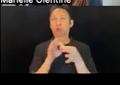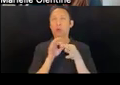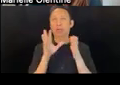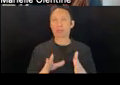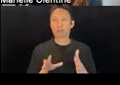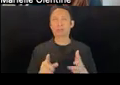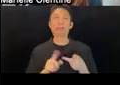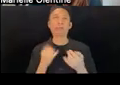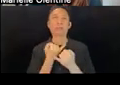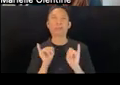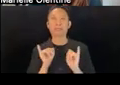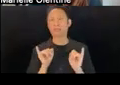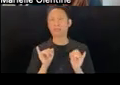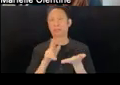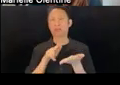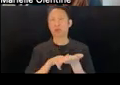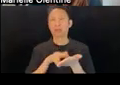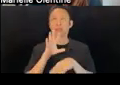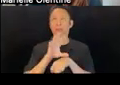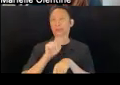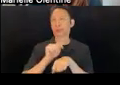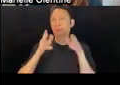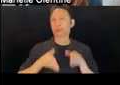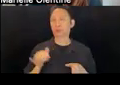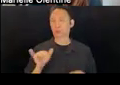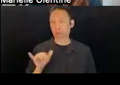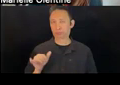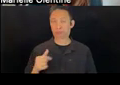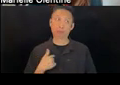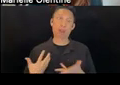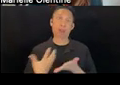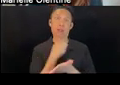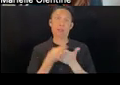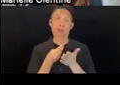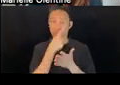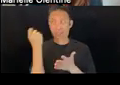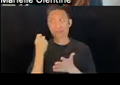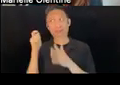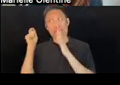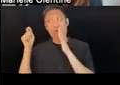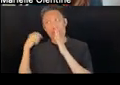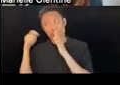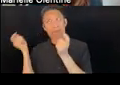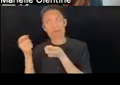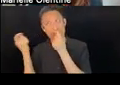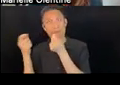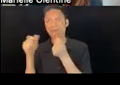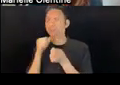I will introduce our guest speaker today, Marielle.